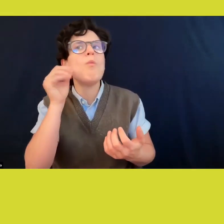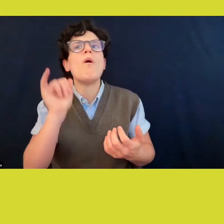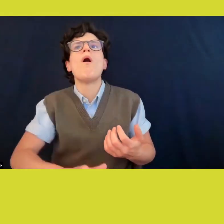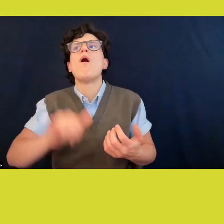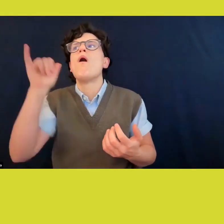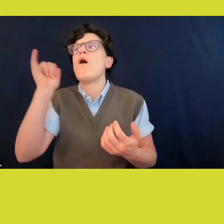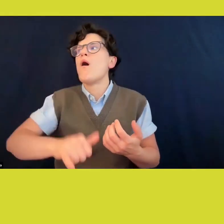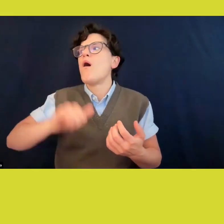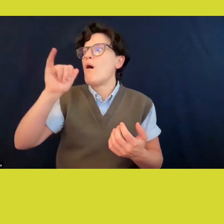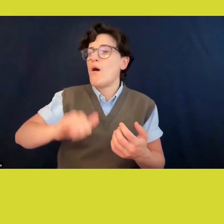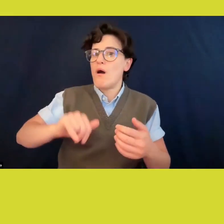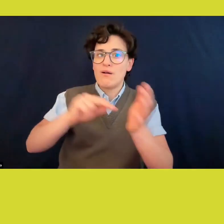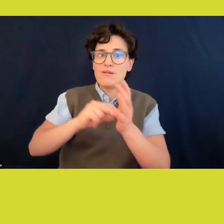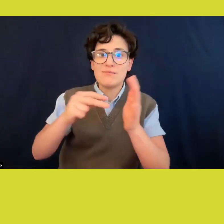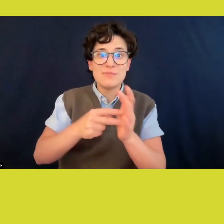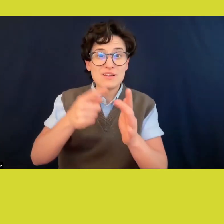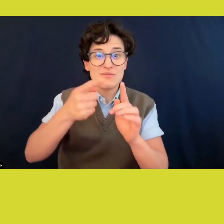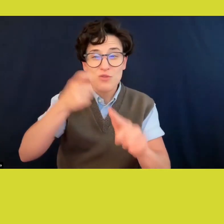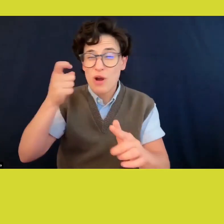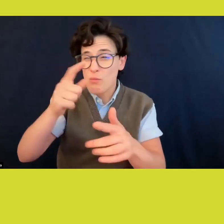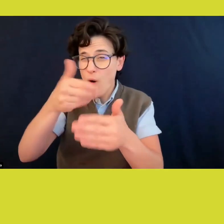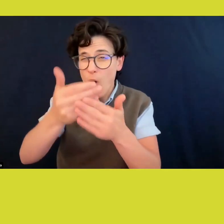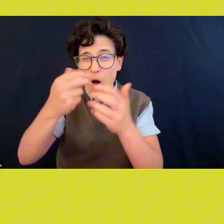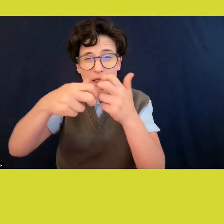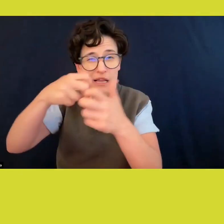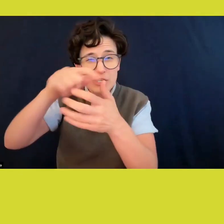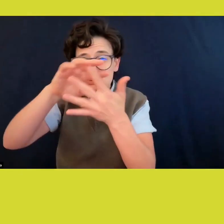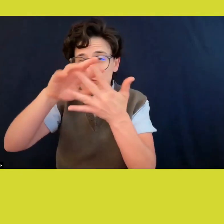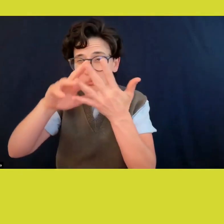thing that they wanted and of course once housed we